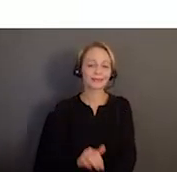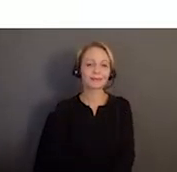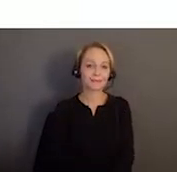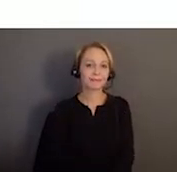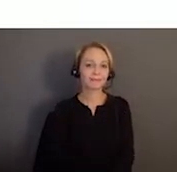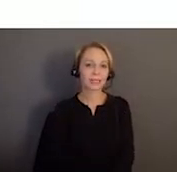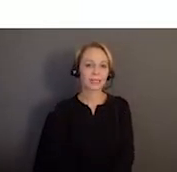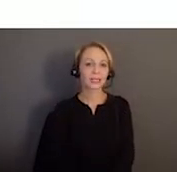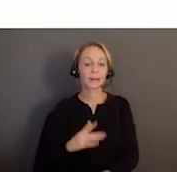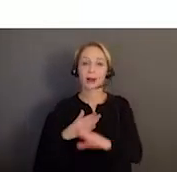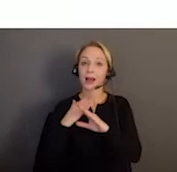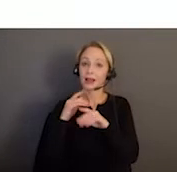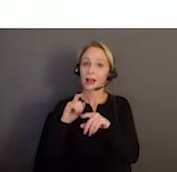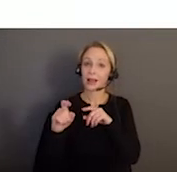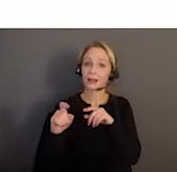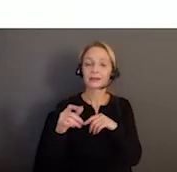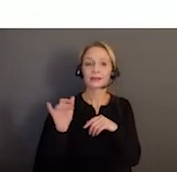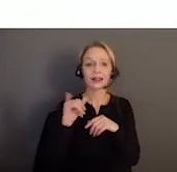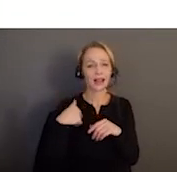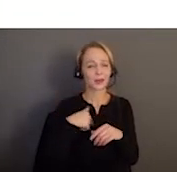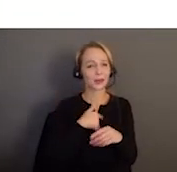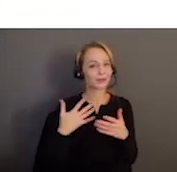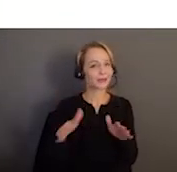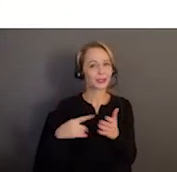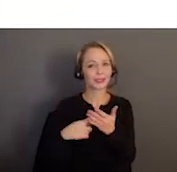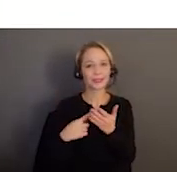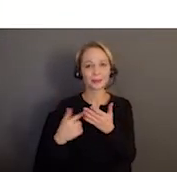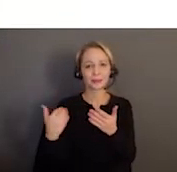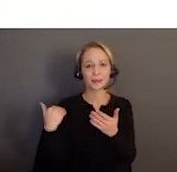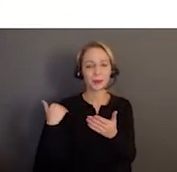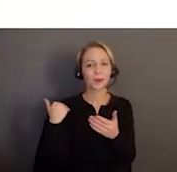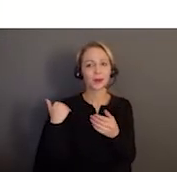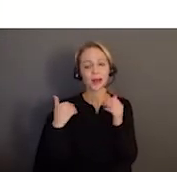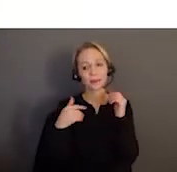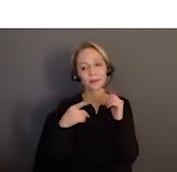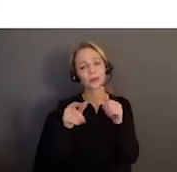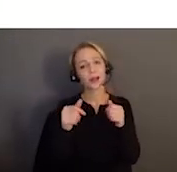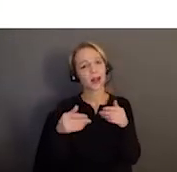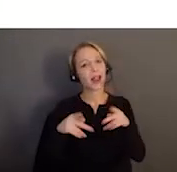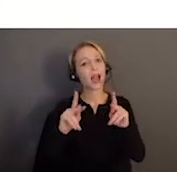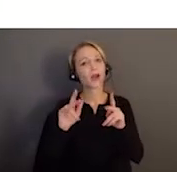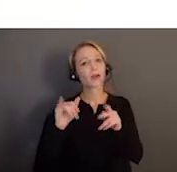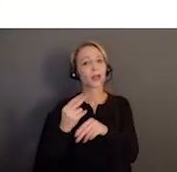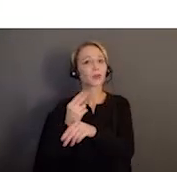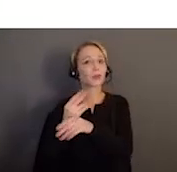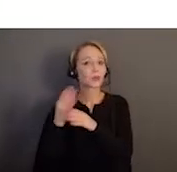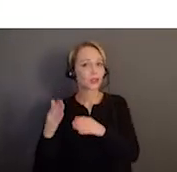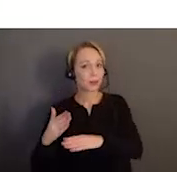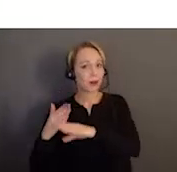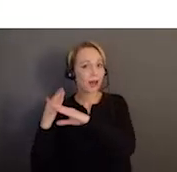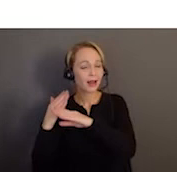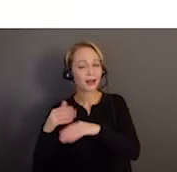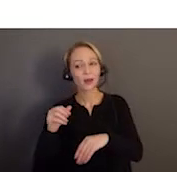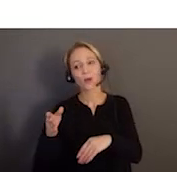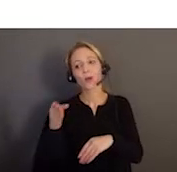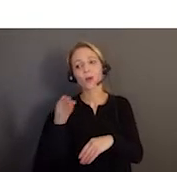BLOCKING CALLS. AS WE DISCUSSED BEFORE, YOU CAN ALLOW THE USER TO BLOCK OR YOU CAN BLOCK IT YOURSELF.